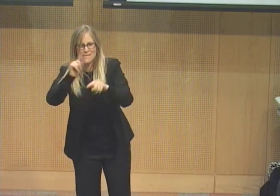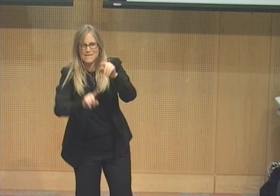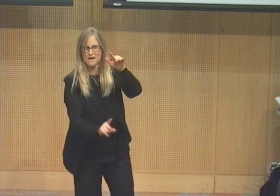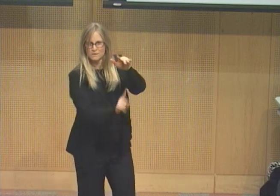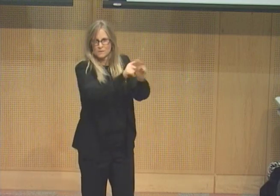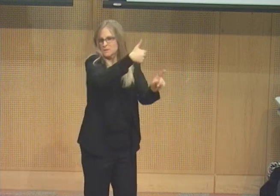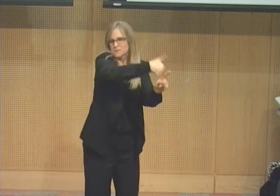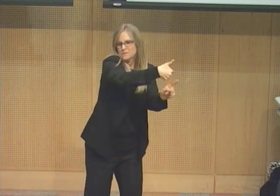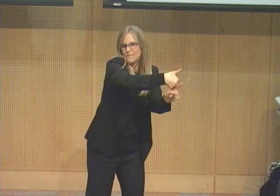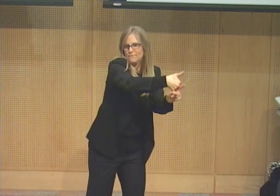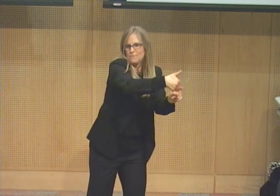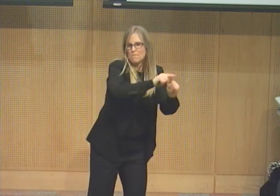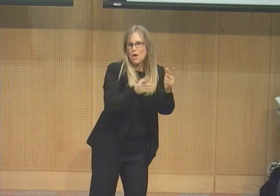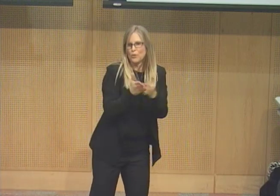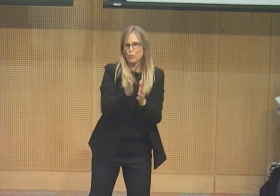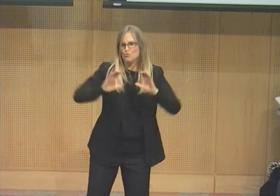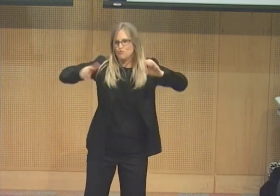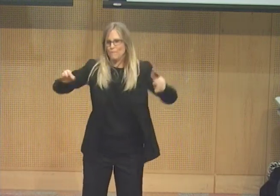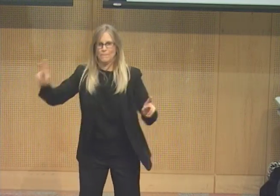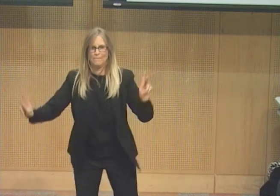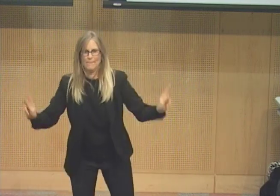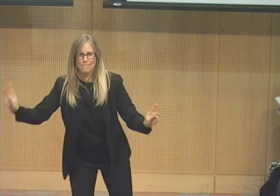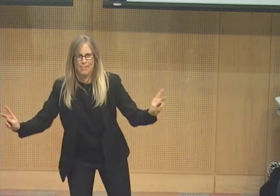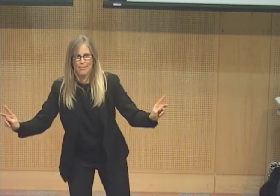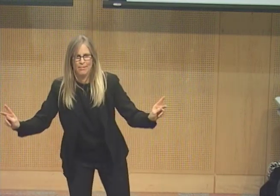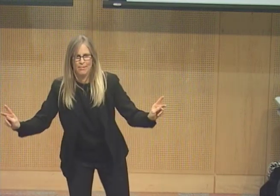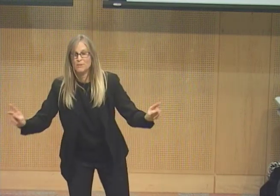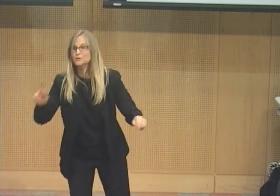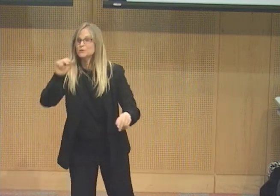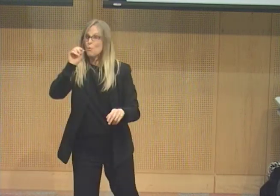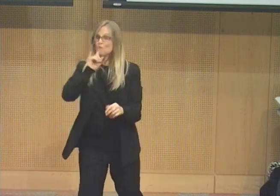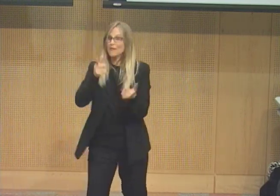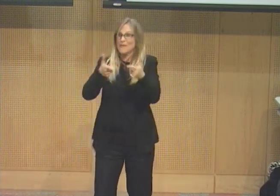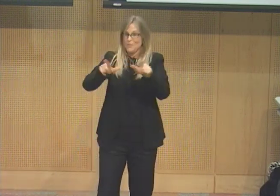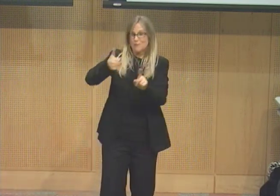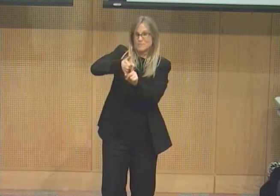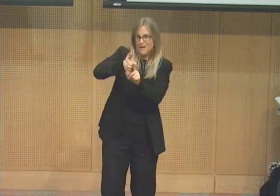It cannot exist in its own without a group of people,